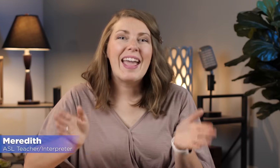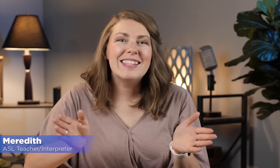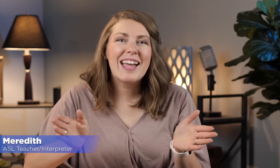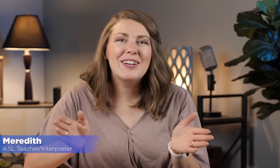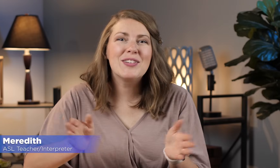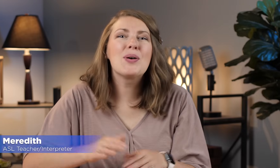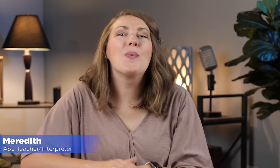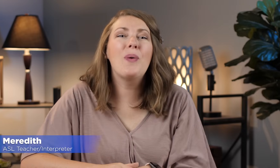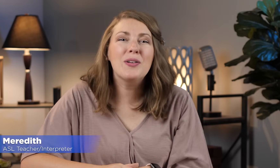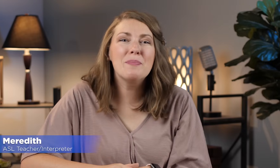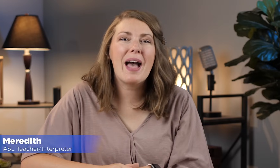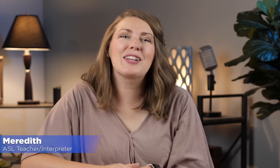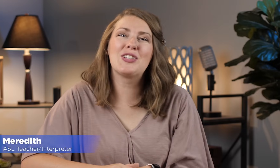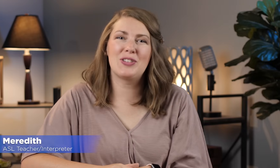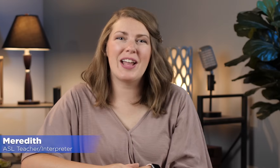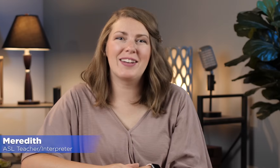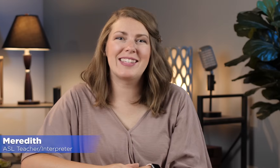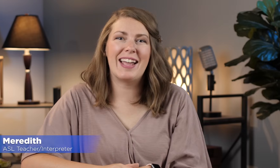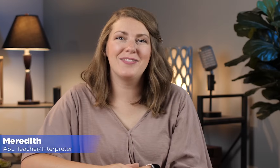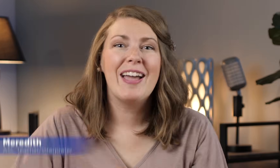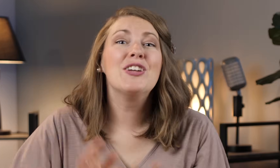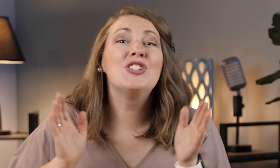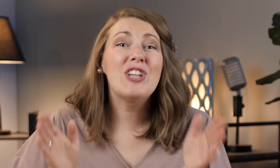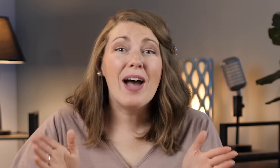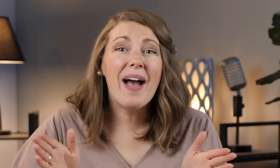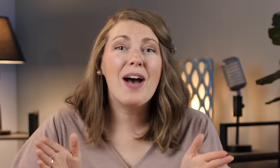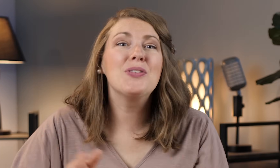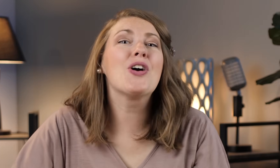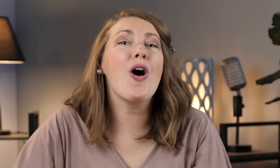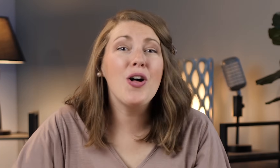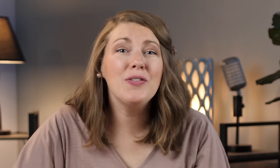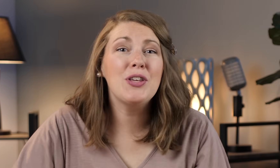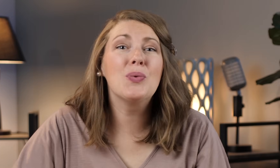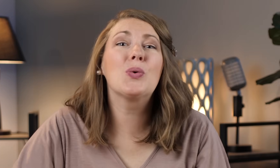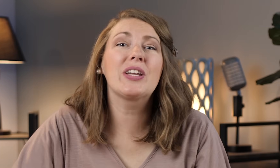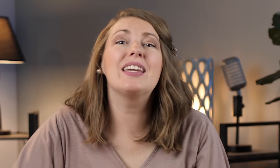Hey signers! Welcome back to Learn How to Sign. Shout out to all of you working in